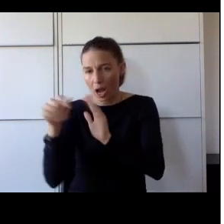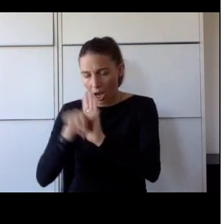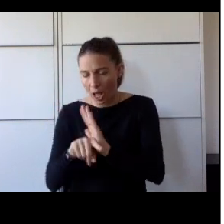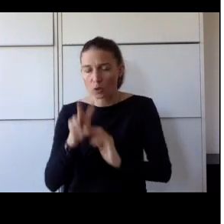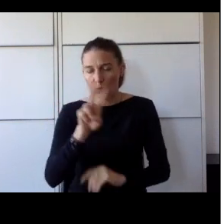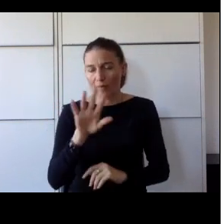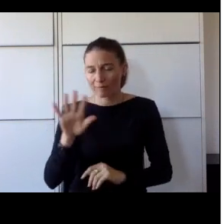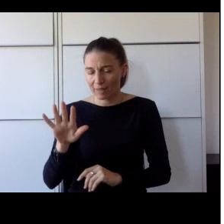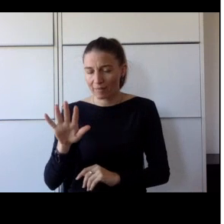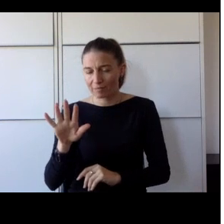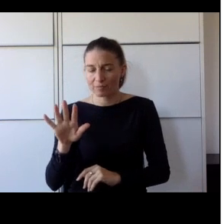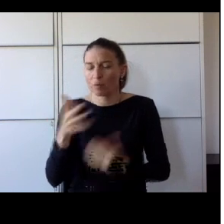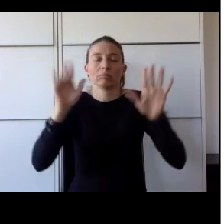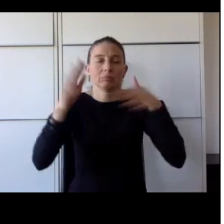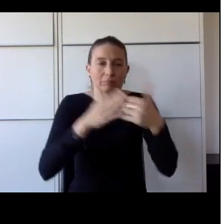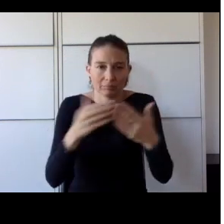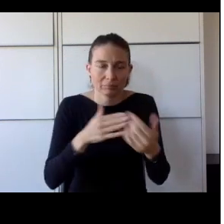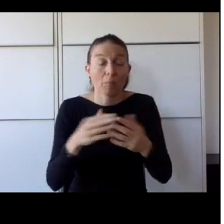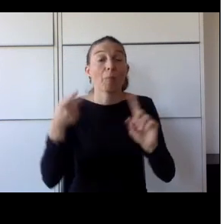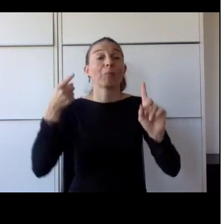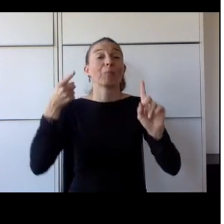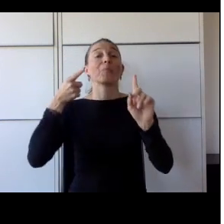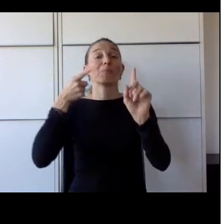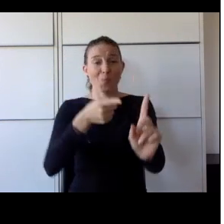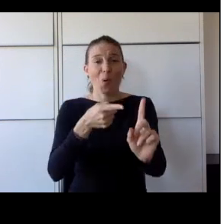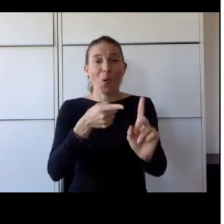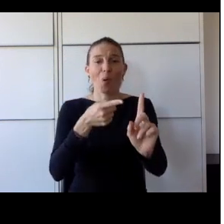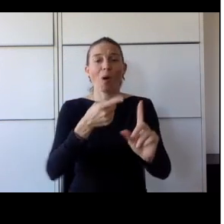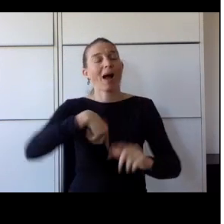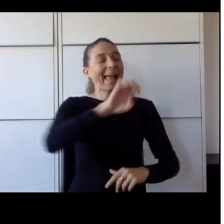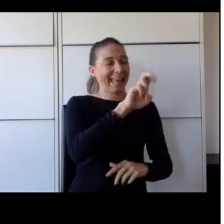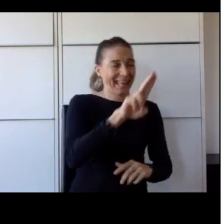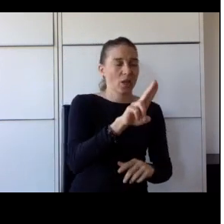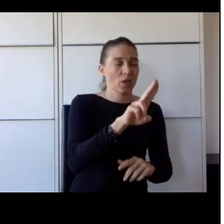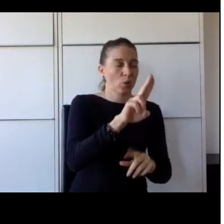It doesn't matter because we're aiming at ensuring that at international level